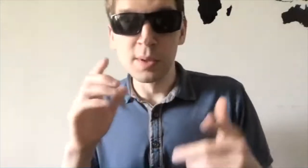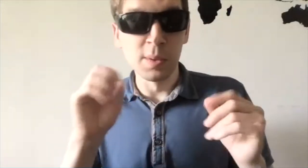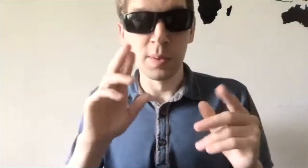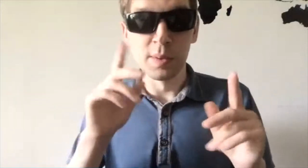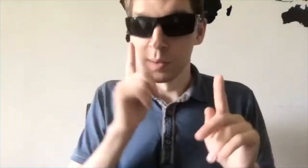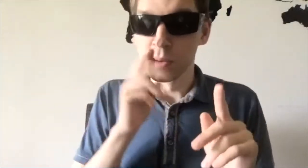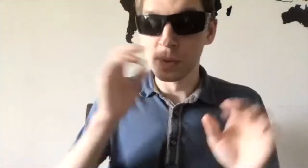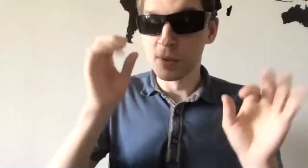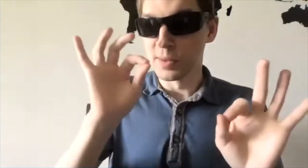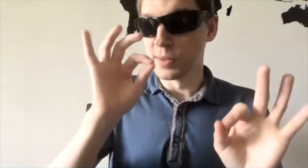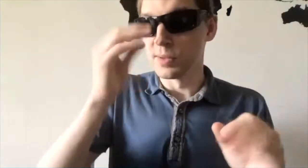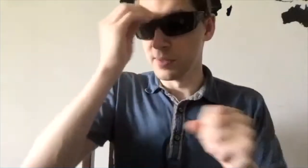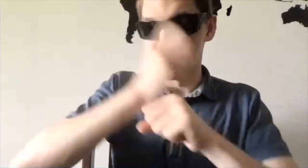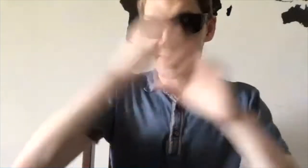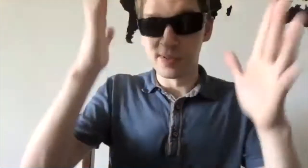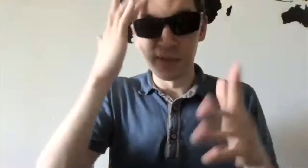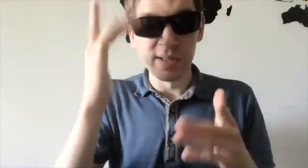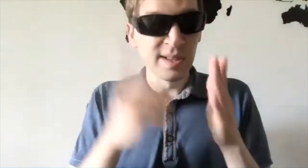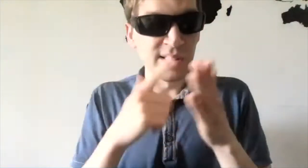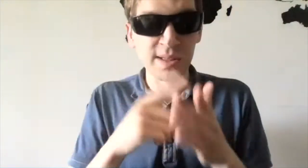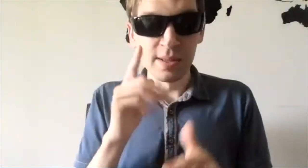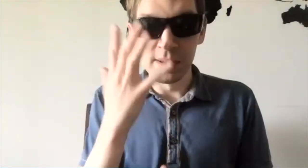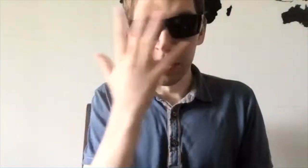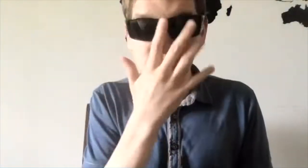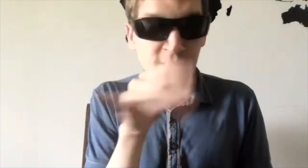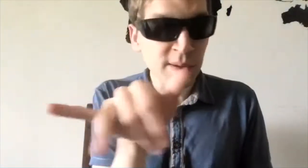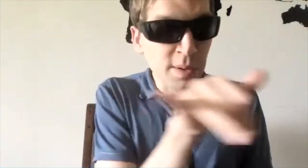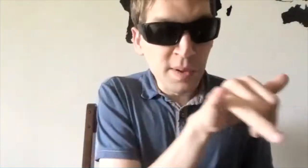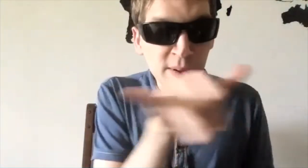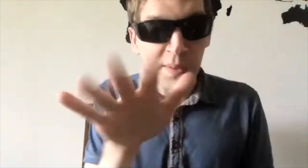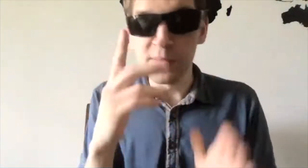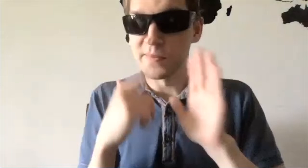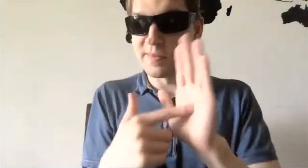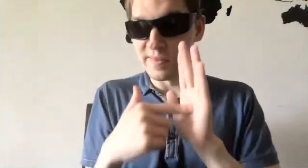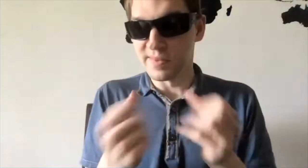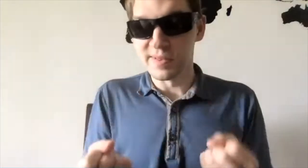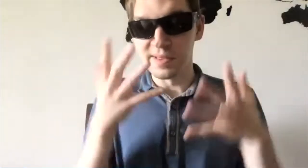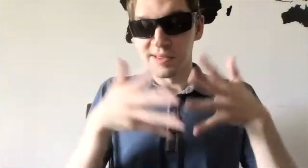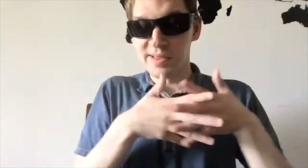Again, if I'm introducing myself and say, "Hi I'm Jason," and then I'm just going to start